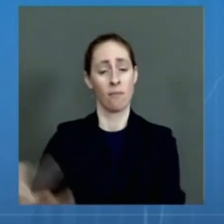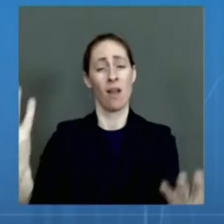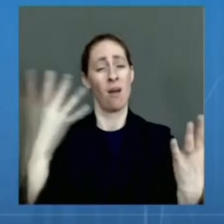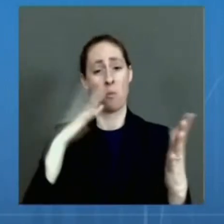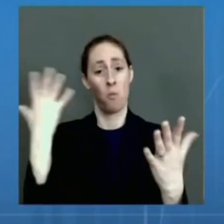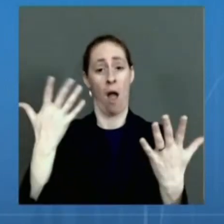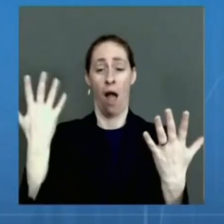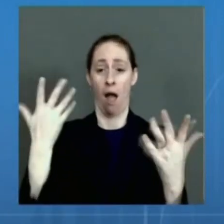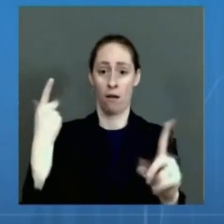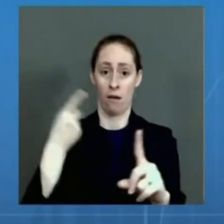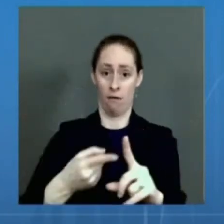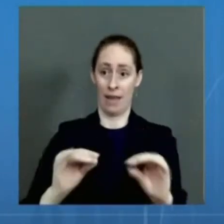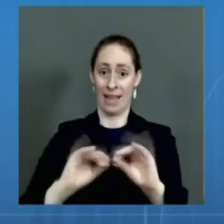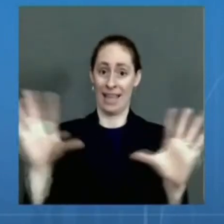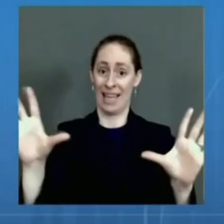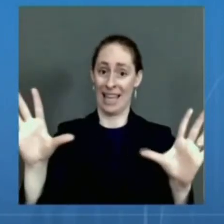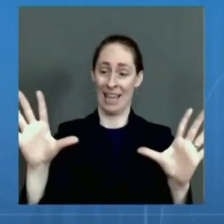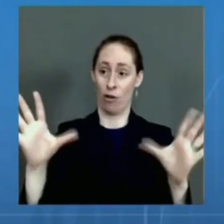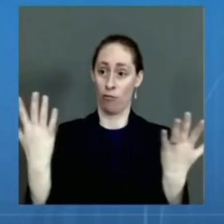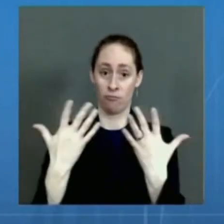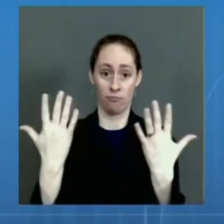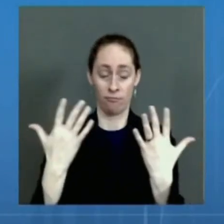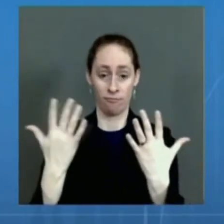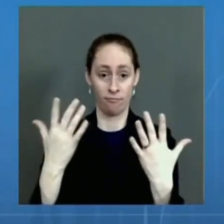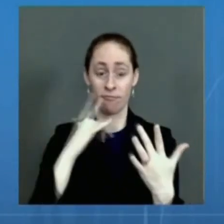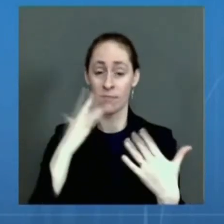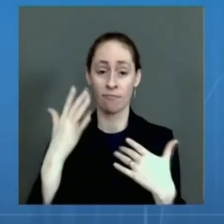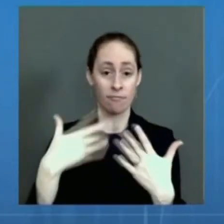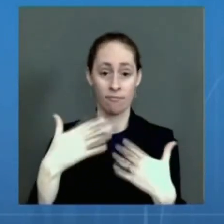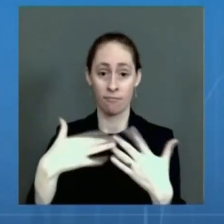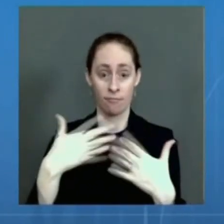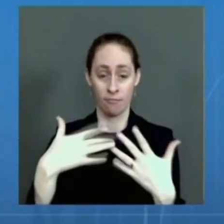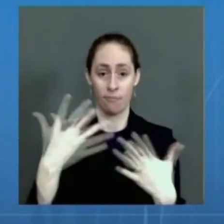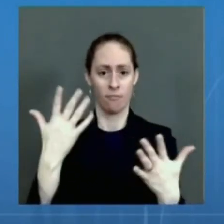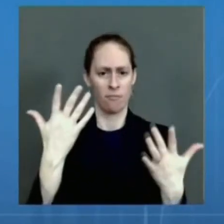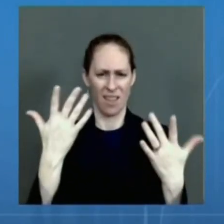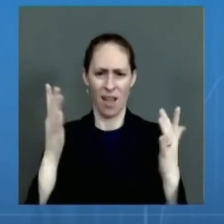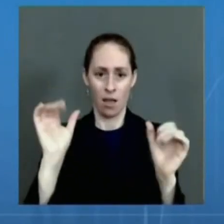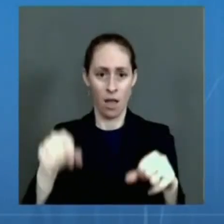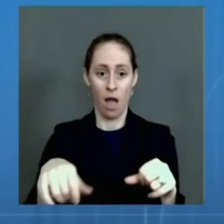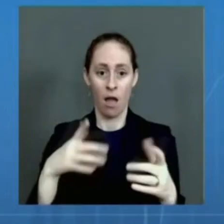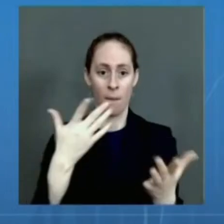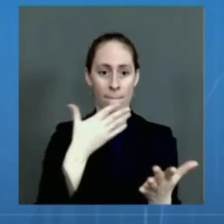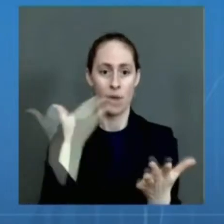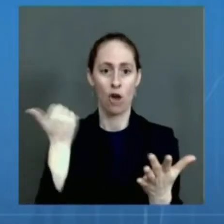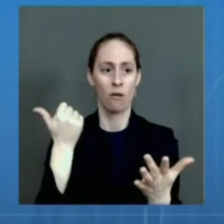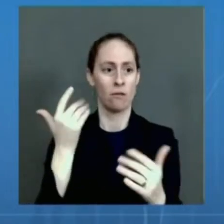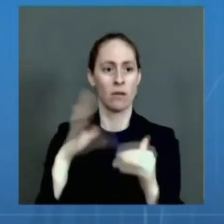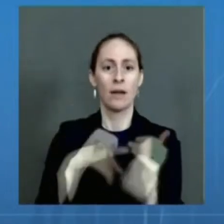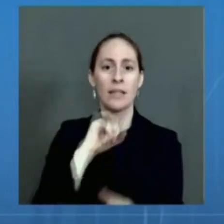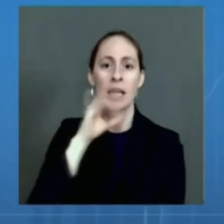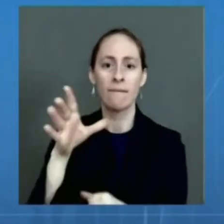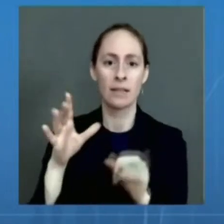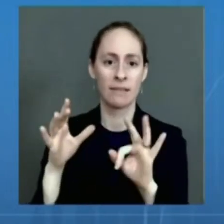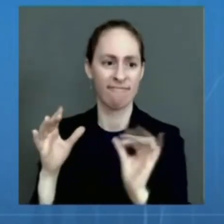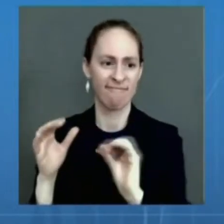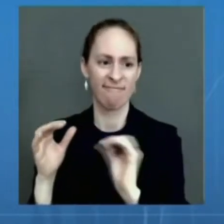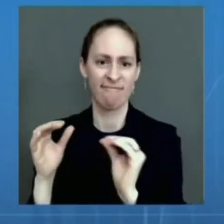THE WORLD ANY VACCINATION IS BETTER THAN NOVAK NATION.